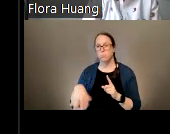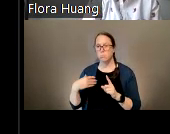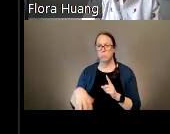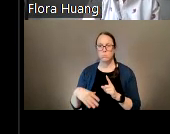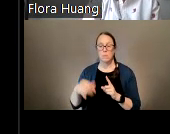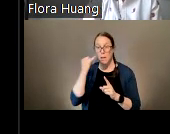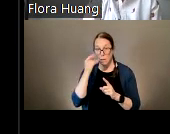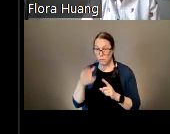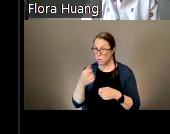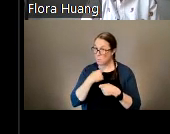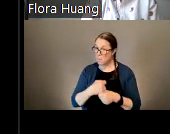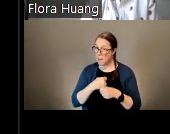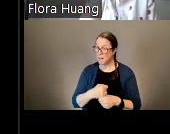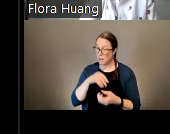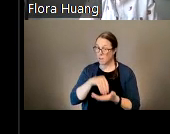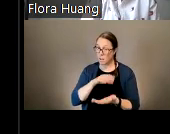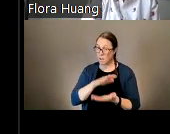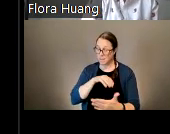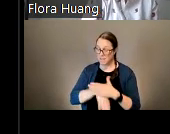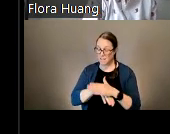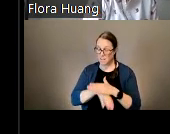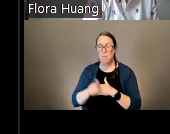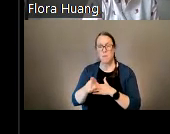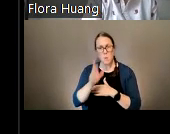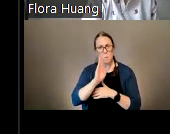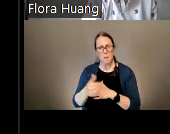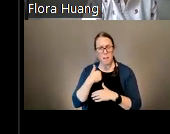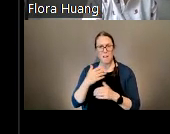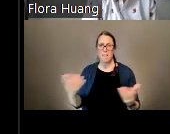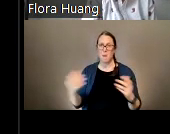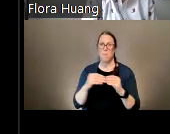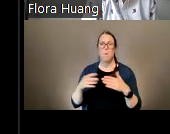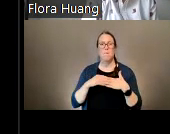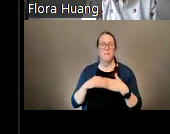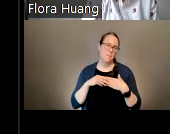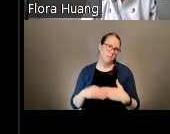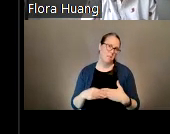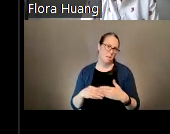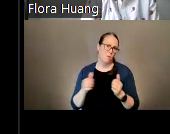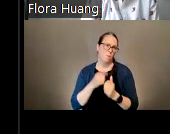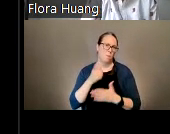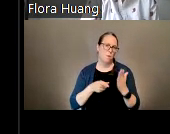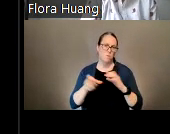If you make an accessible word document, you're going to have a lot of flexibility in what you can do with it.